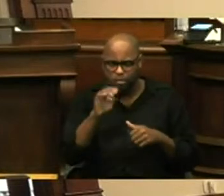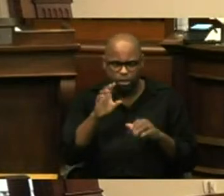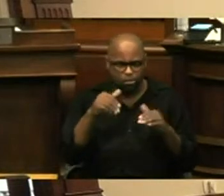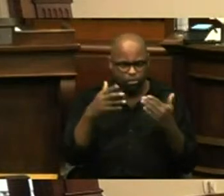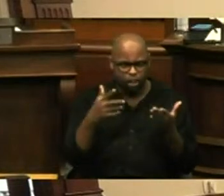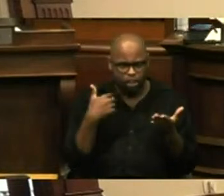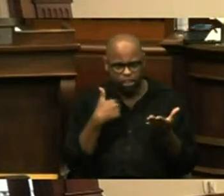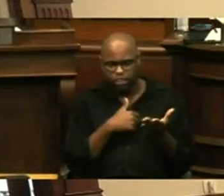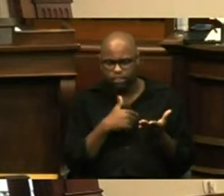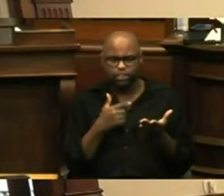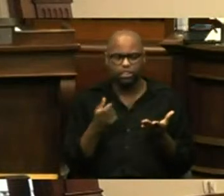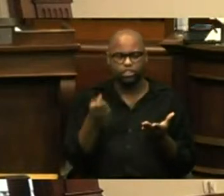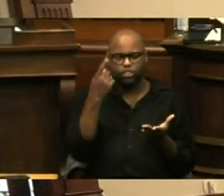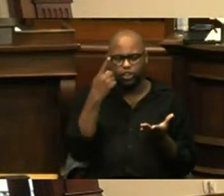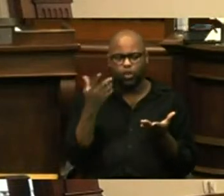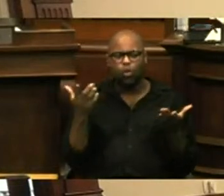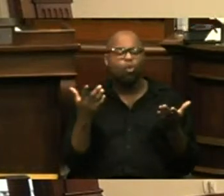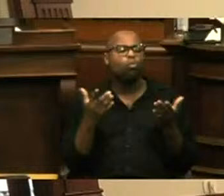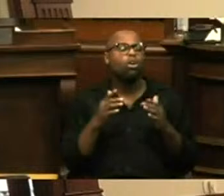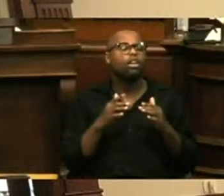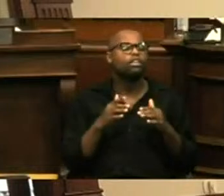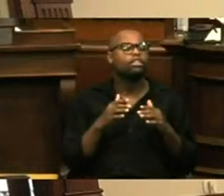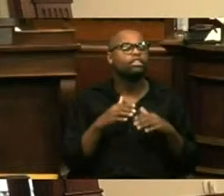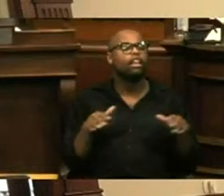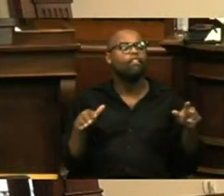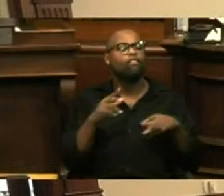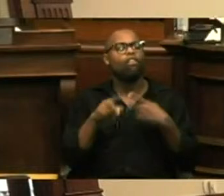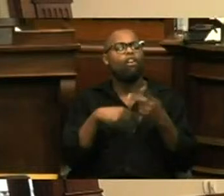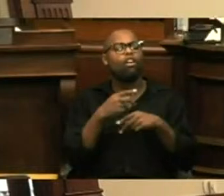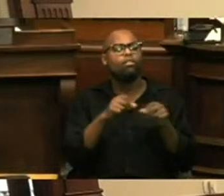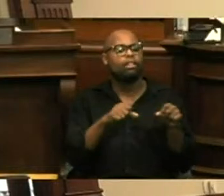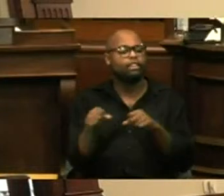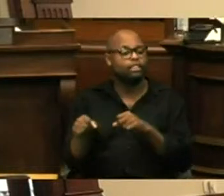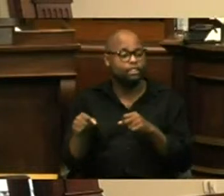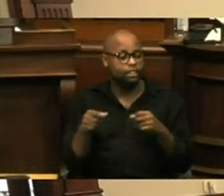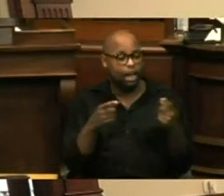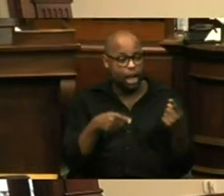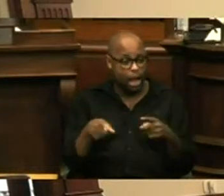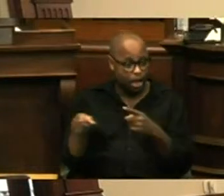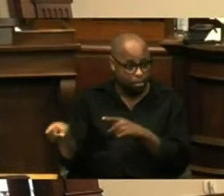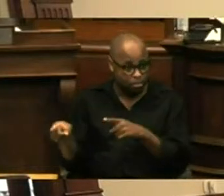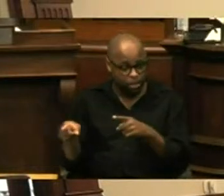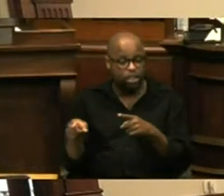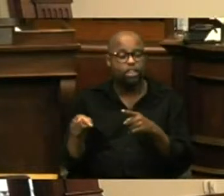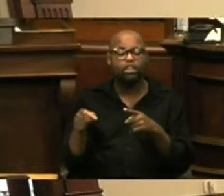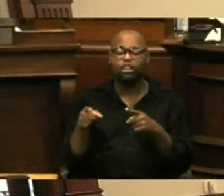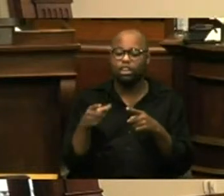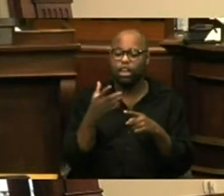could could the administration provide us a sense of what level